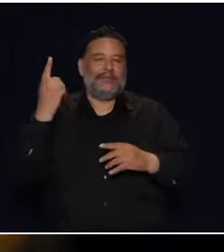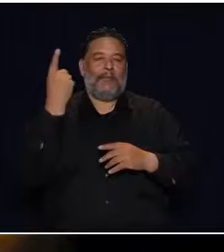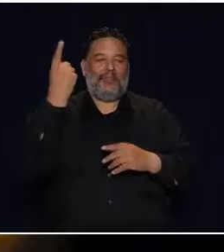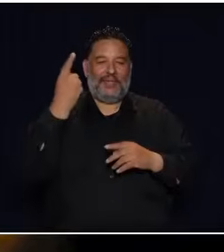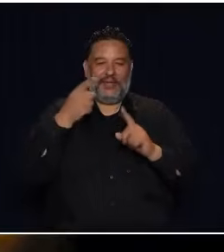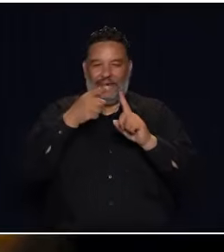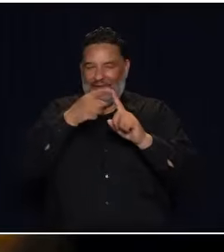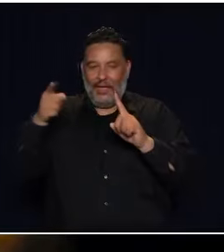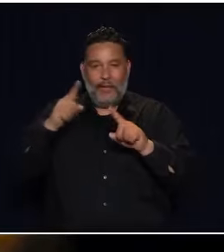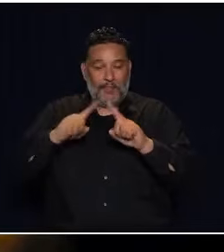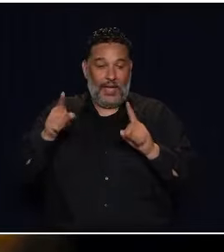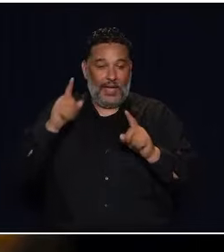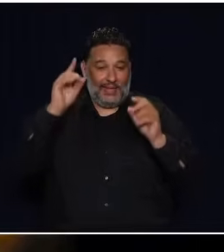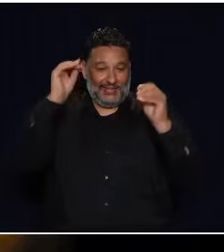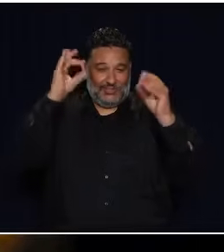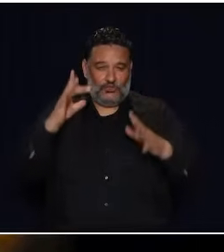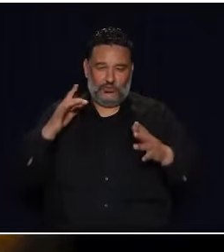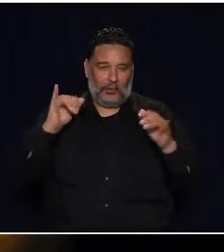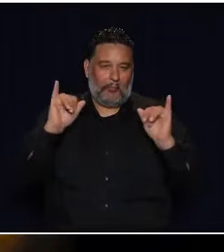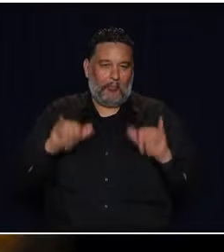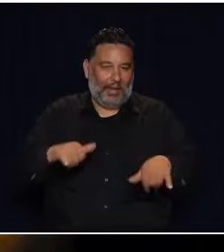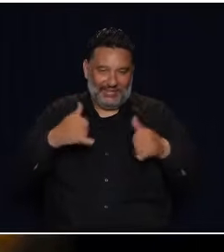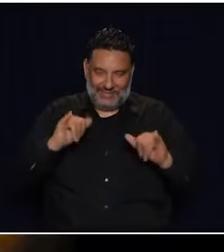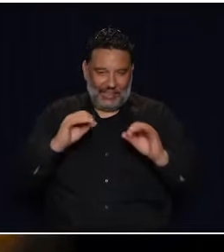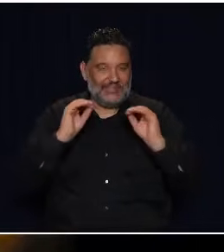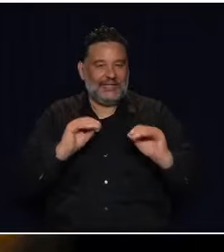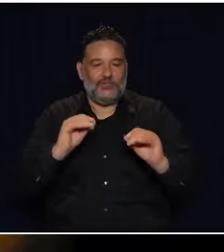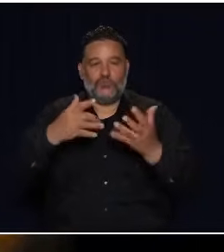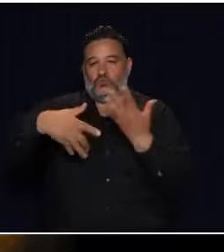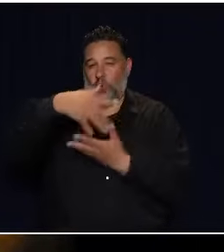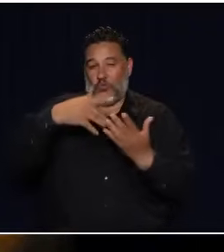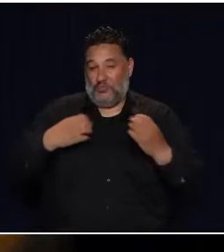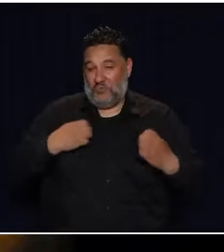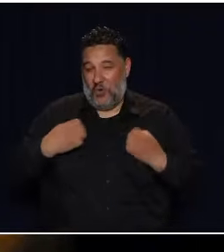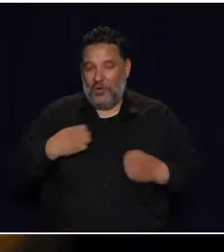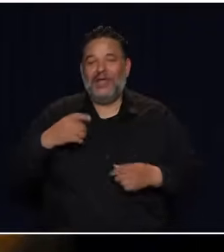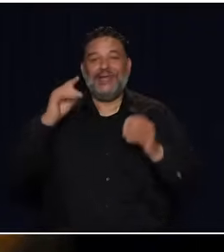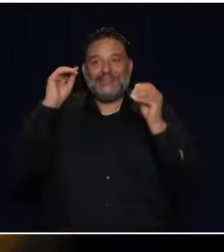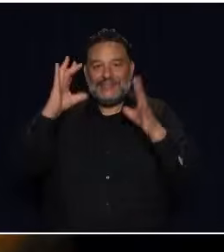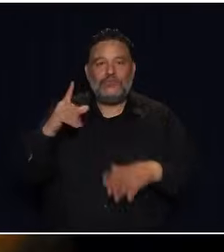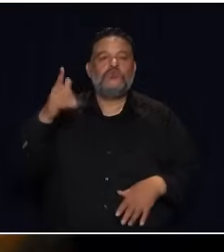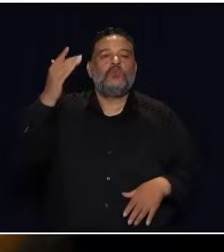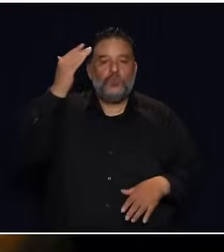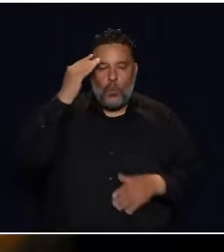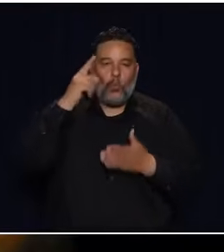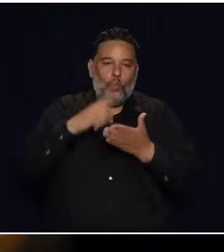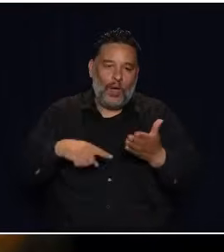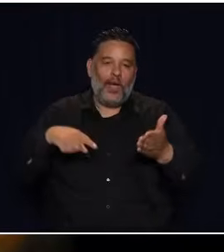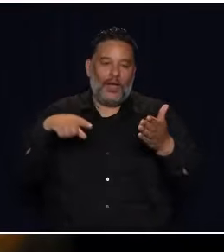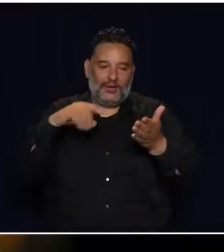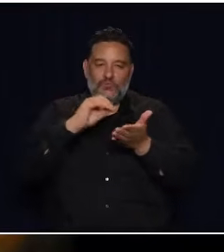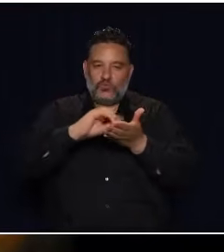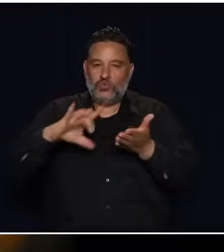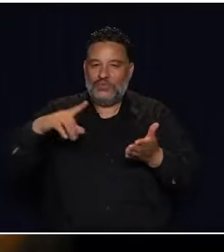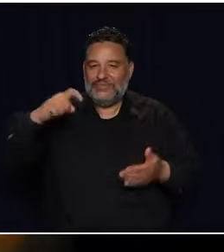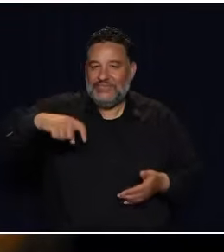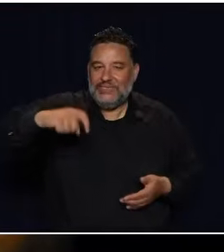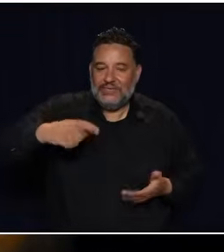THEY MIGHT CALL IT CREATIVE SOMETHING. BUT TEACHERS ARE VERY CREATIVE